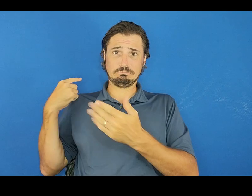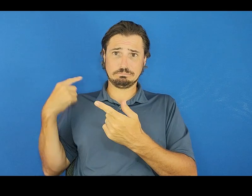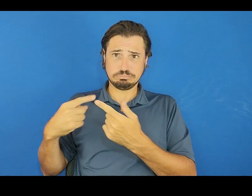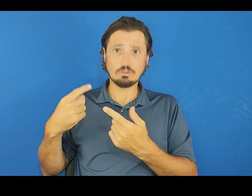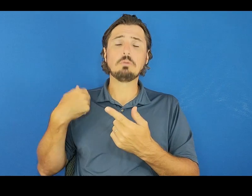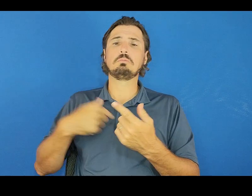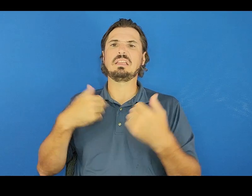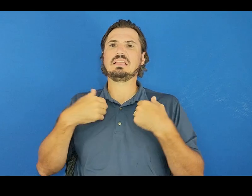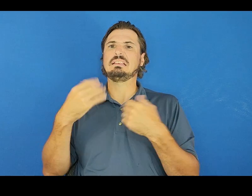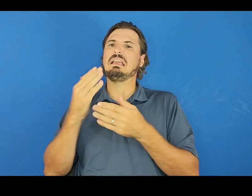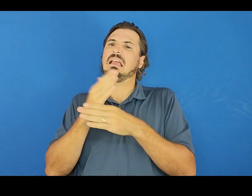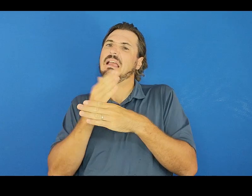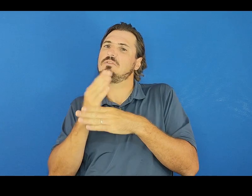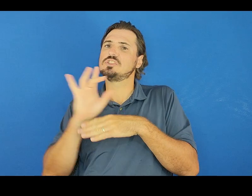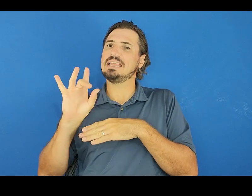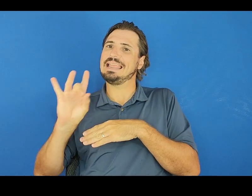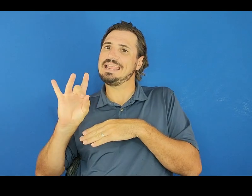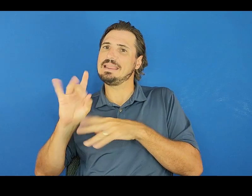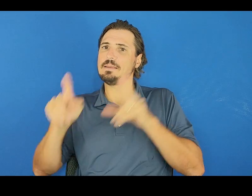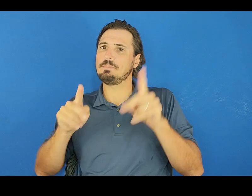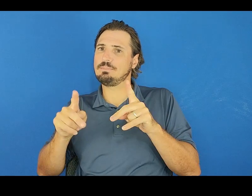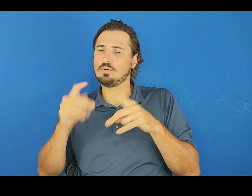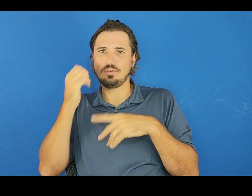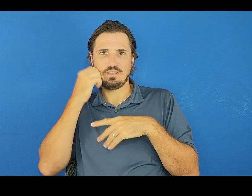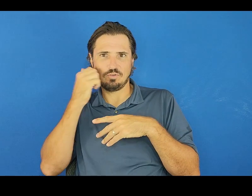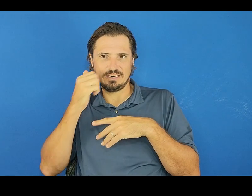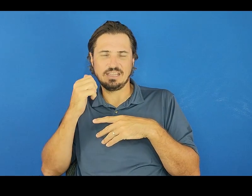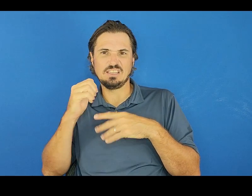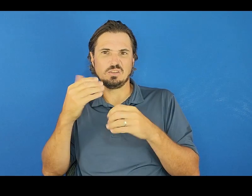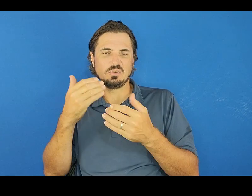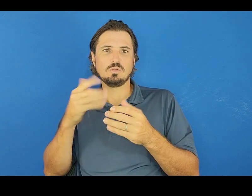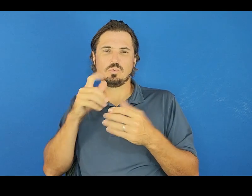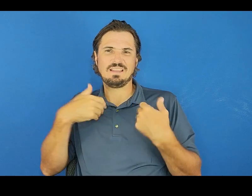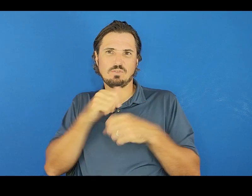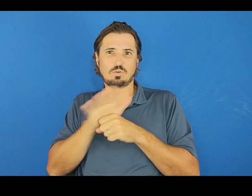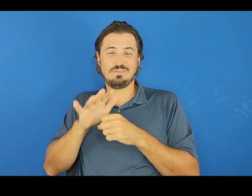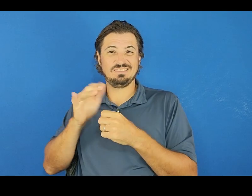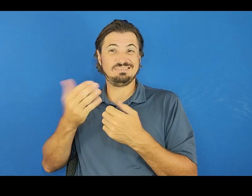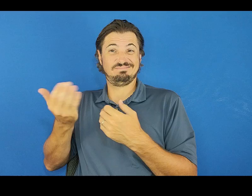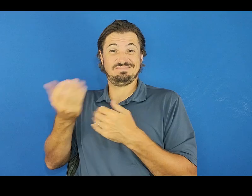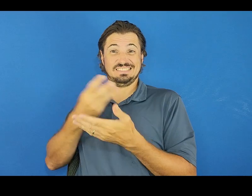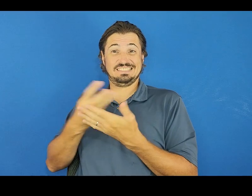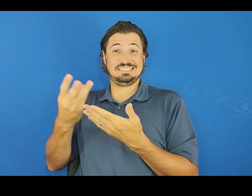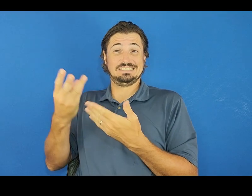Over the past week, our average daily case count was 8 cases per day. That’s down from 40 six weeks ago.